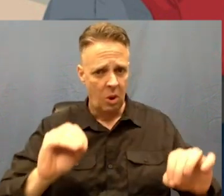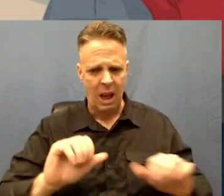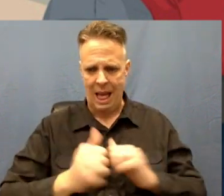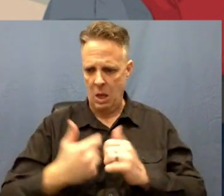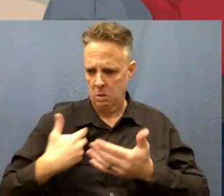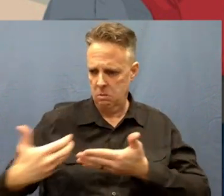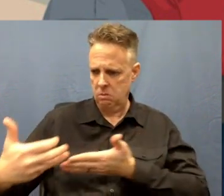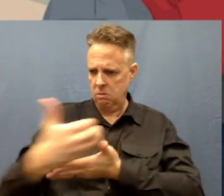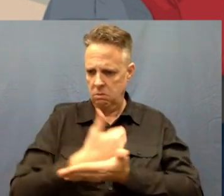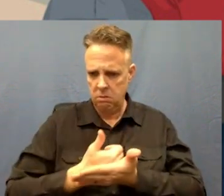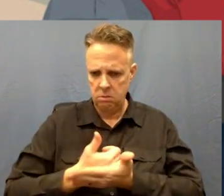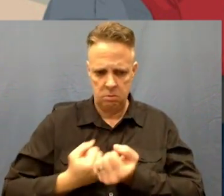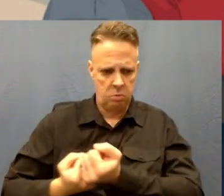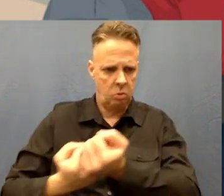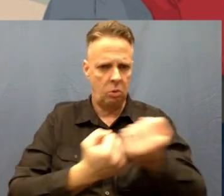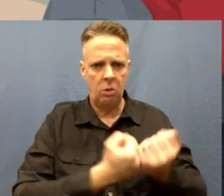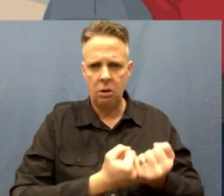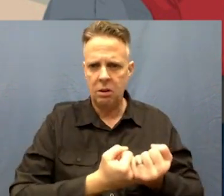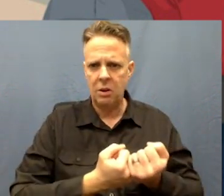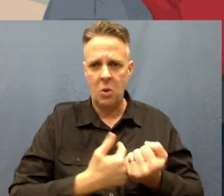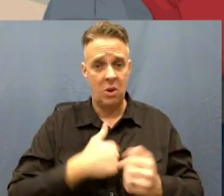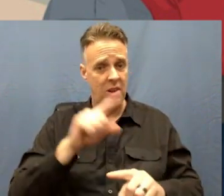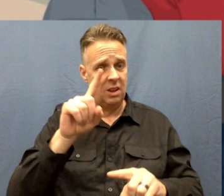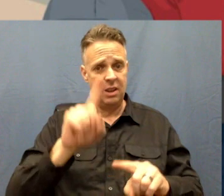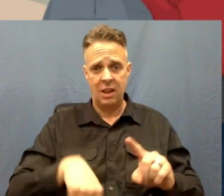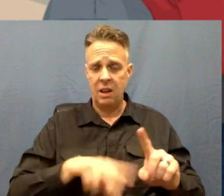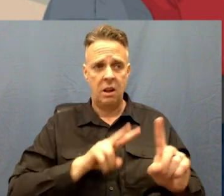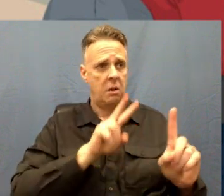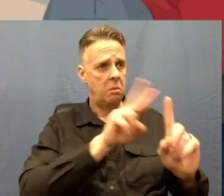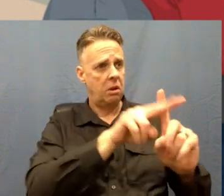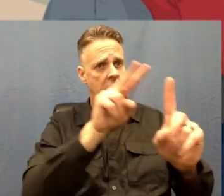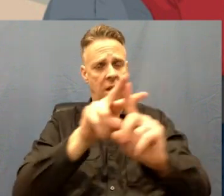HAVE MONEY COMING INTO THE HOUSE. WE ARE NOT ABLE TO APPLY TO OTHER PROGRAMS TO RECEIVE HELP